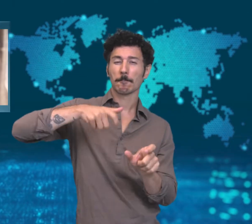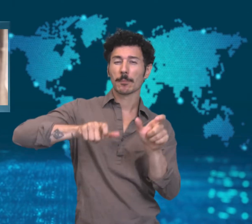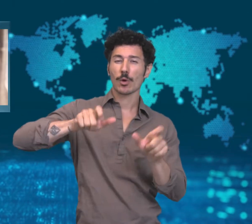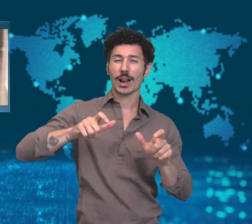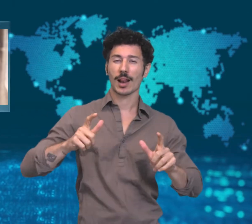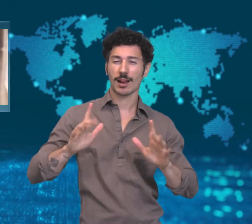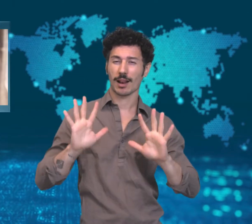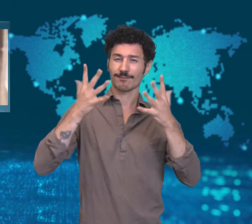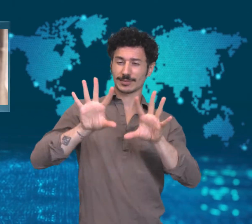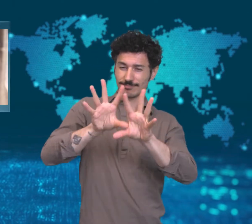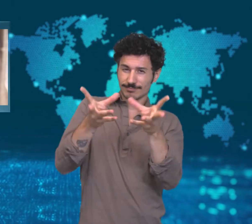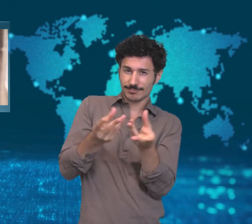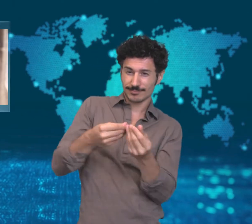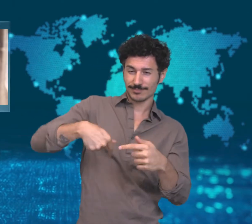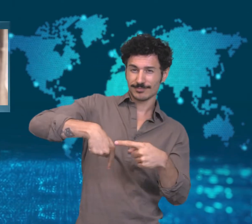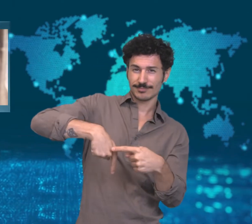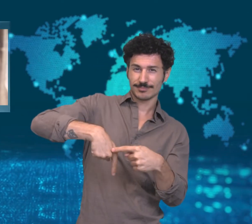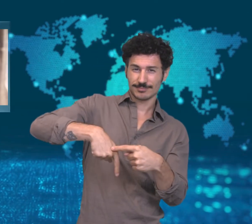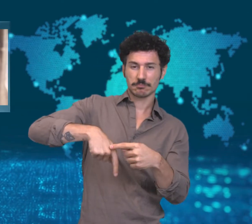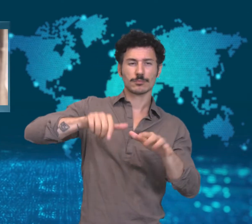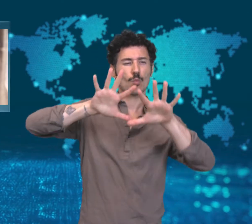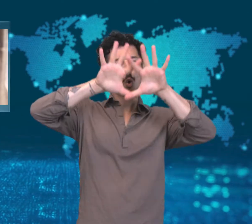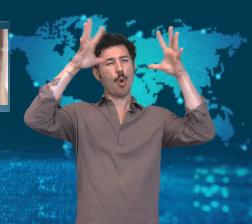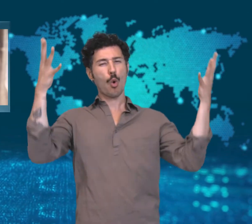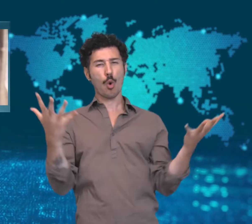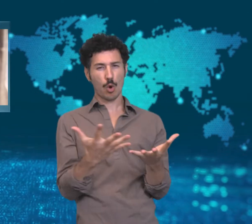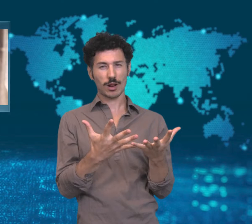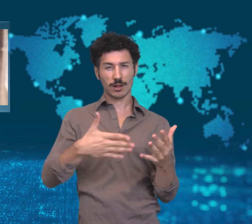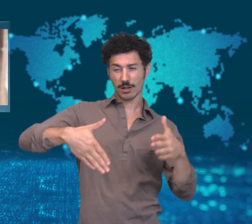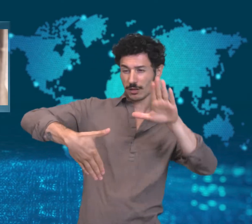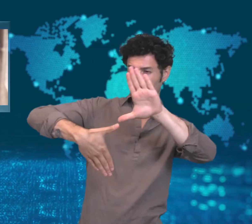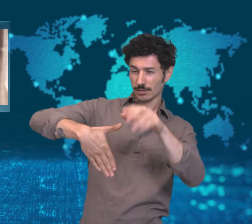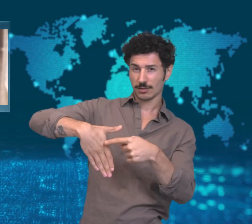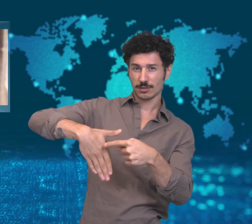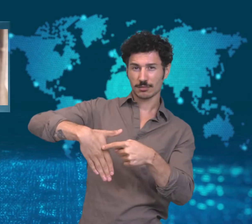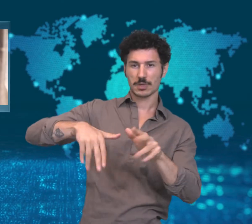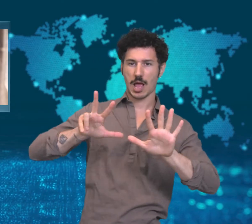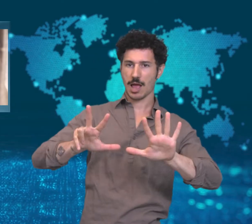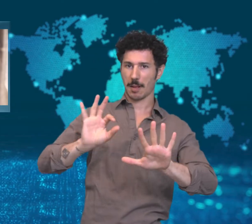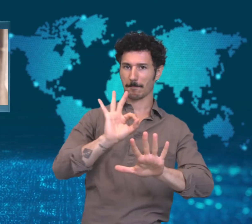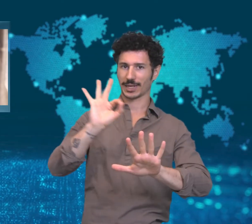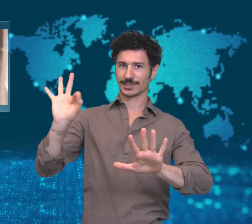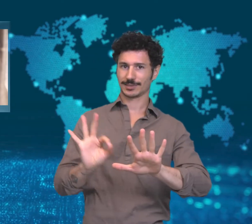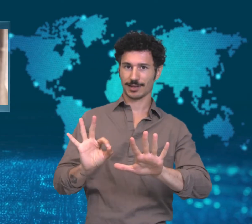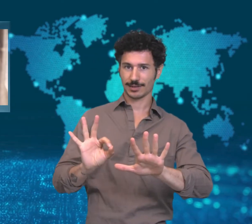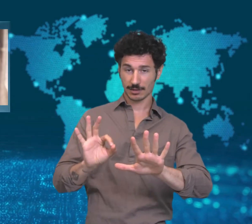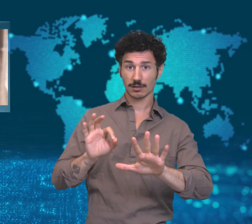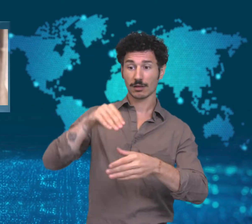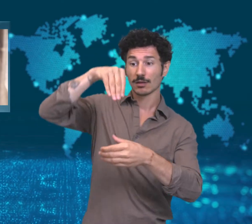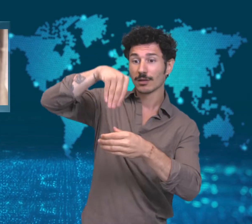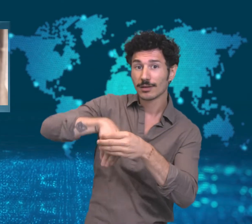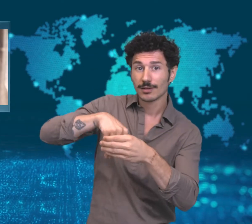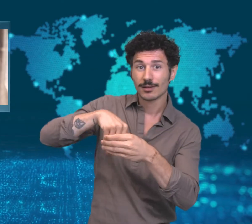Latin America makes up 8% of the world population but more